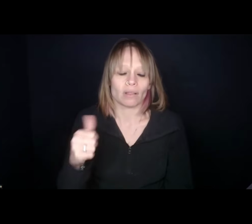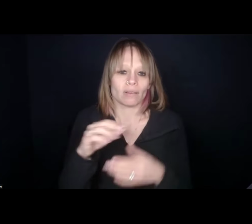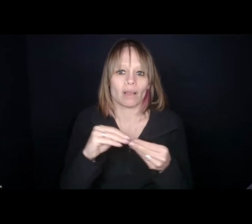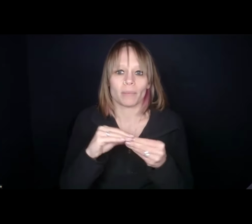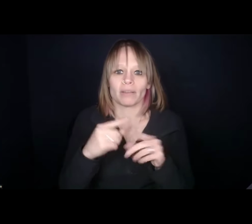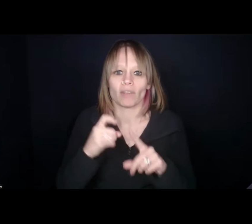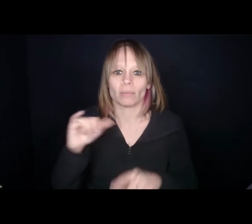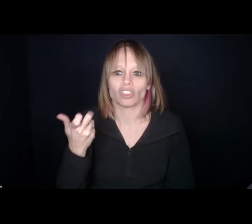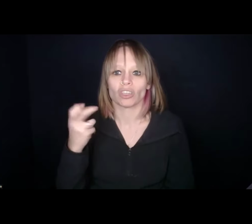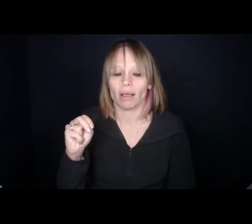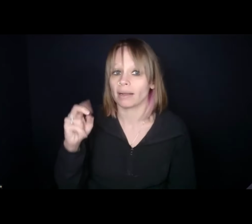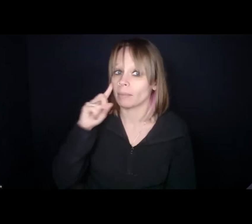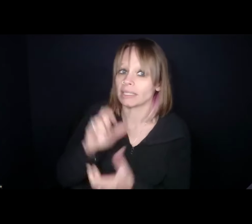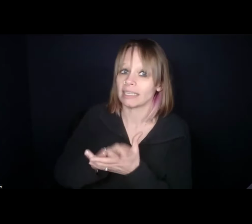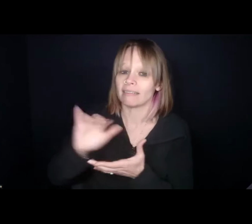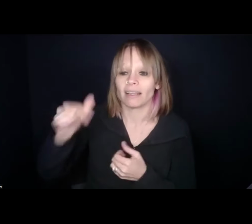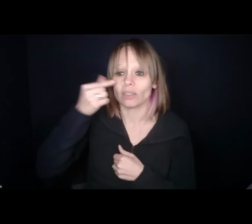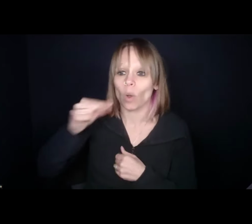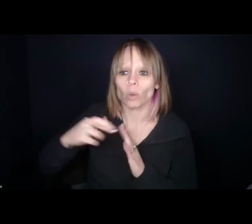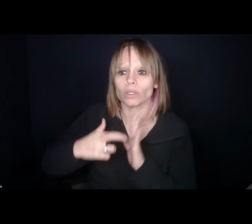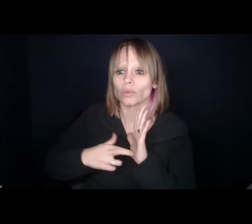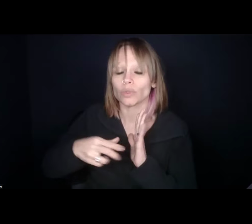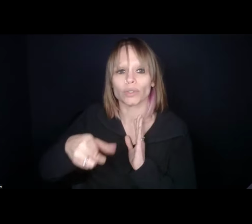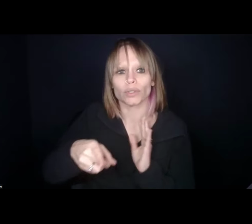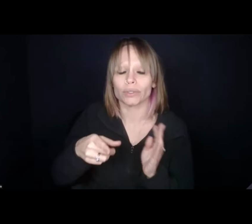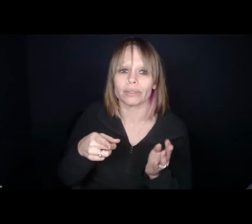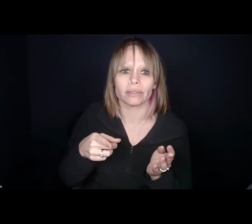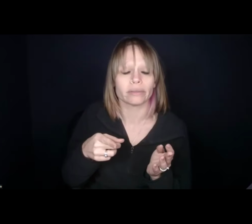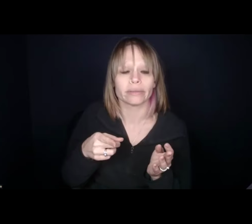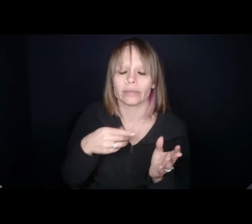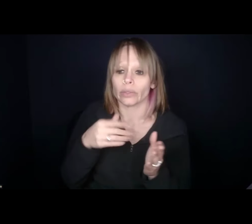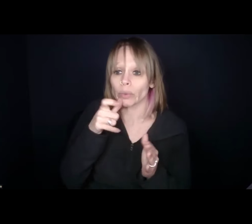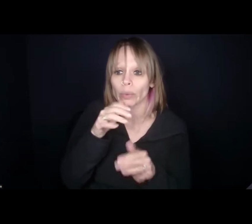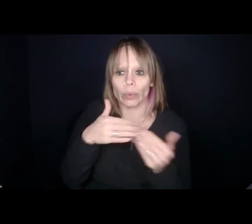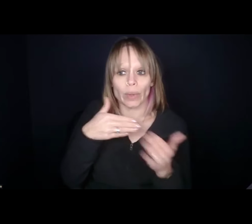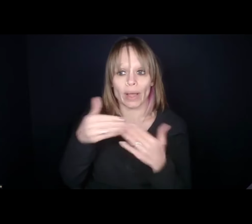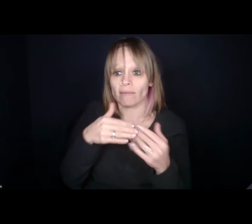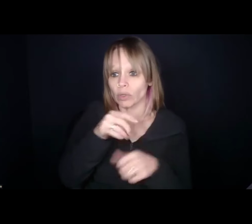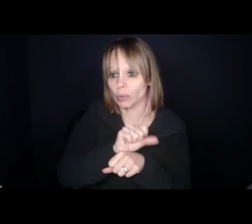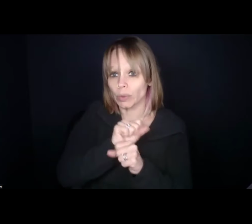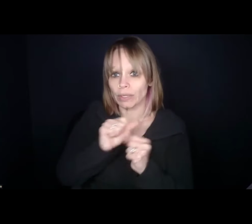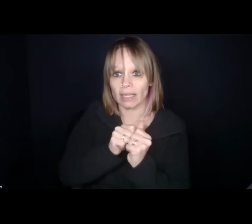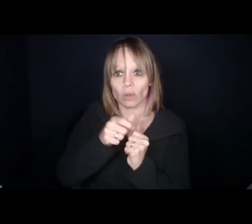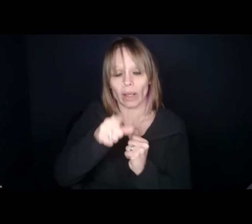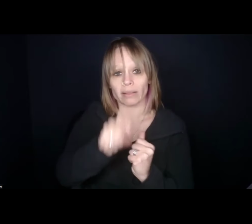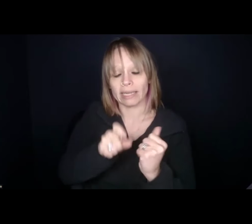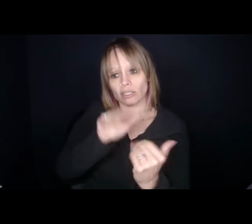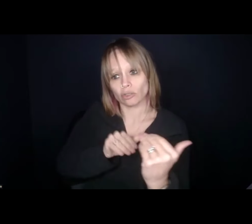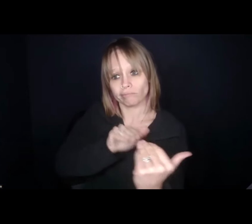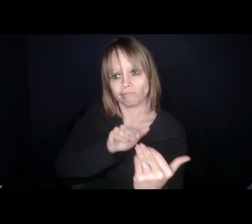rule. Always meet the person, client you're coaching or training where they are.